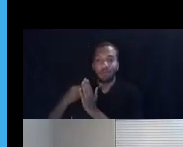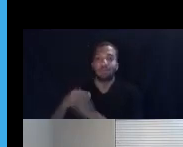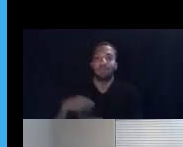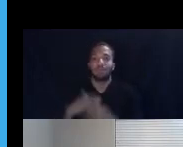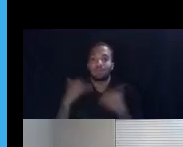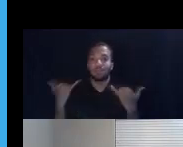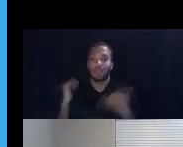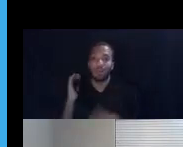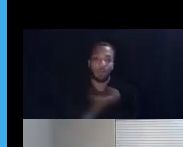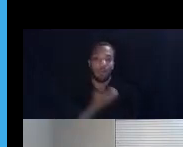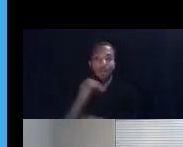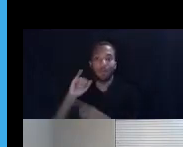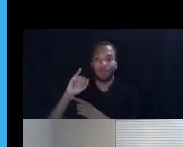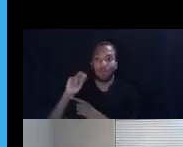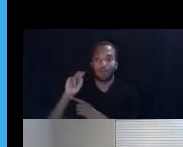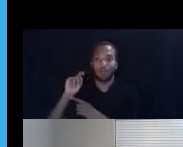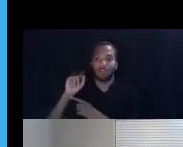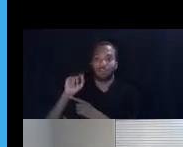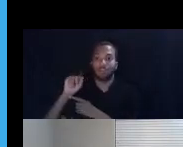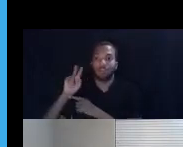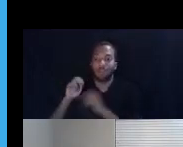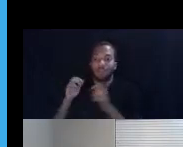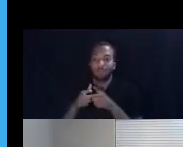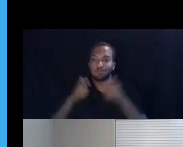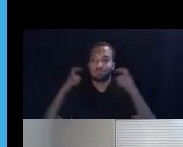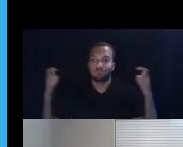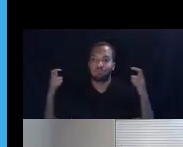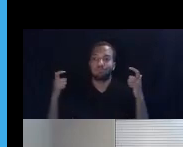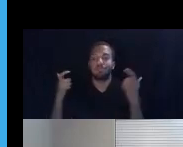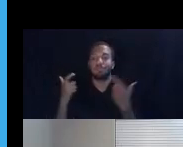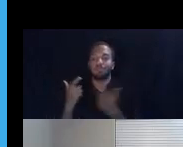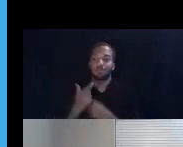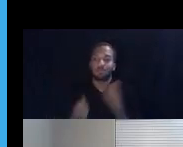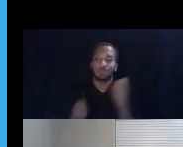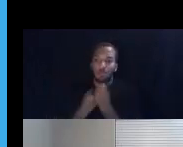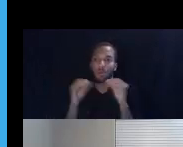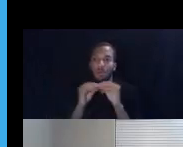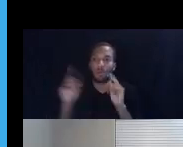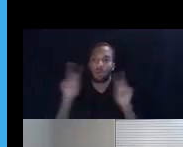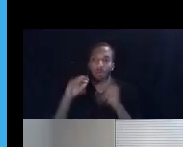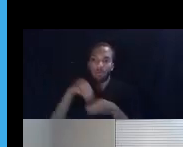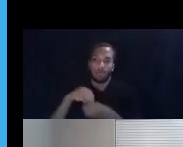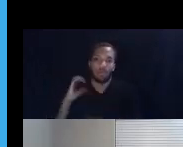to support community health workers in Washington County and health literacy efforts. So it's been really exciting